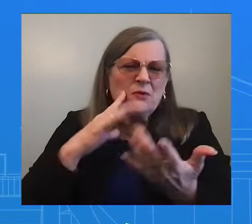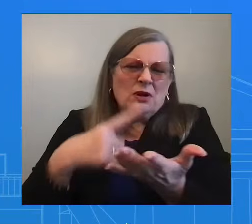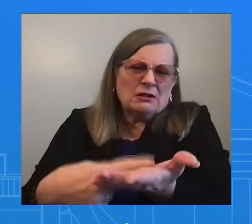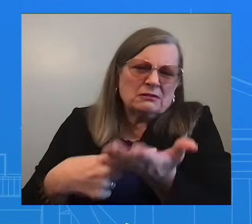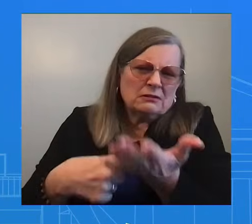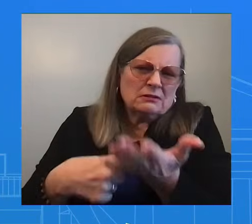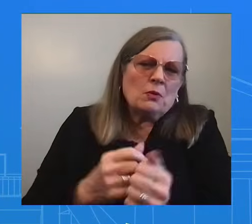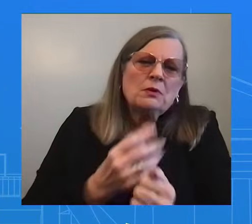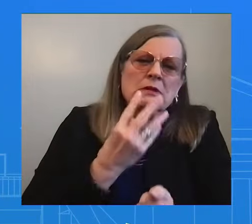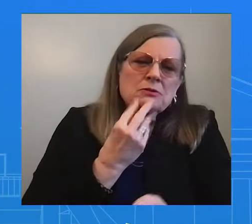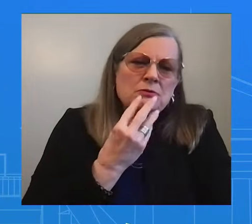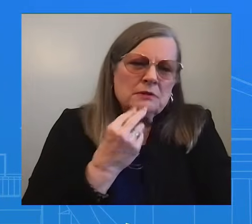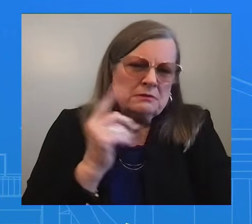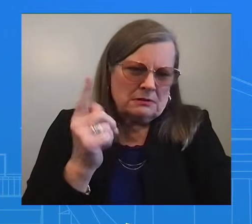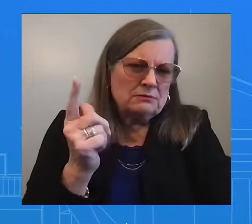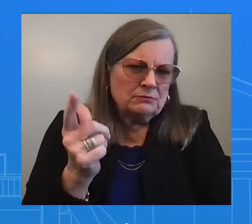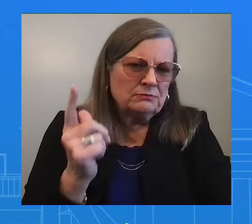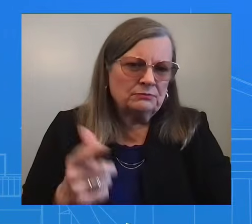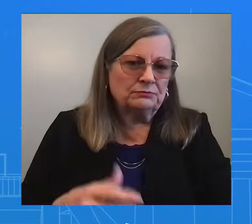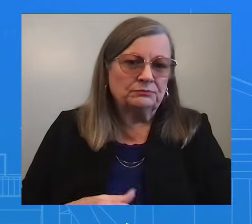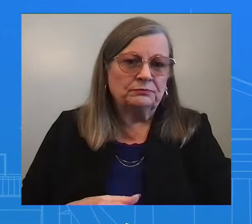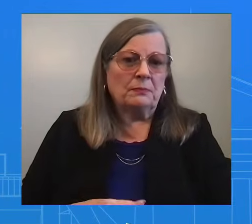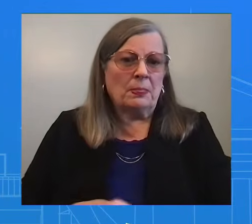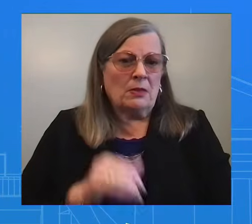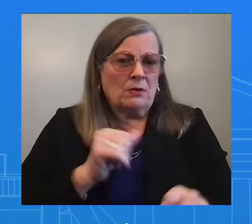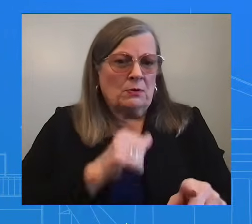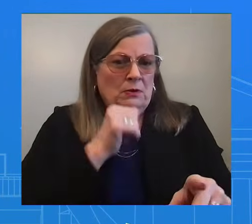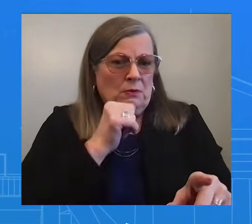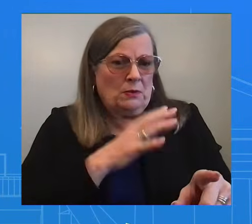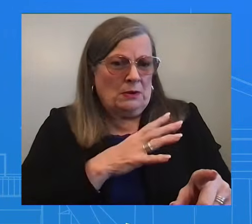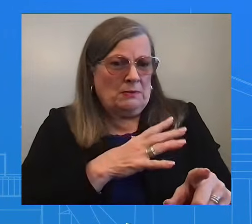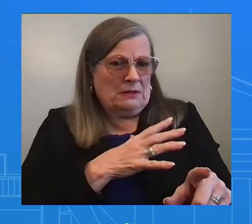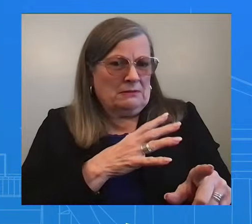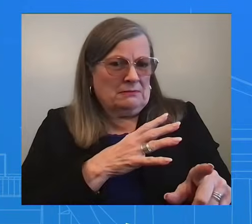in foreign policy is shoring up alliances and networks of partners,